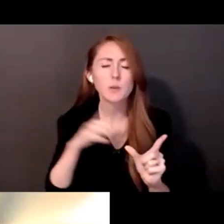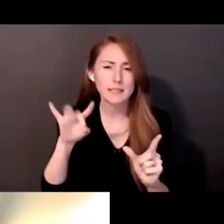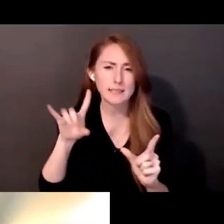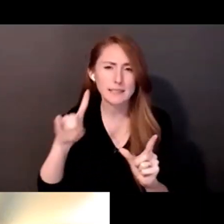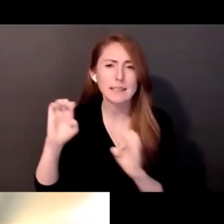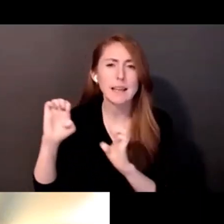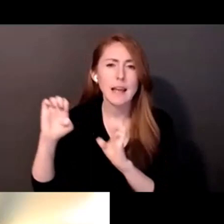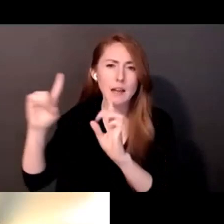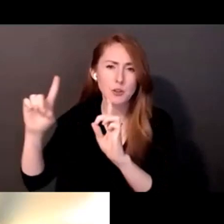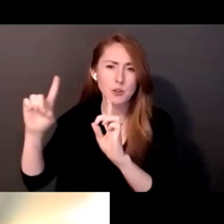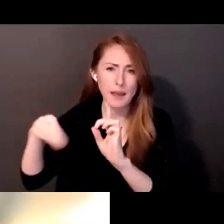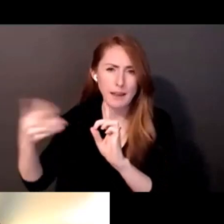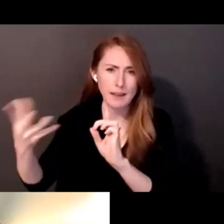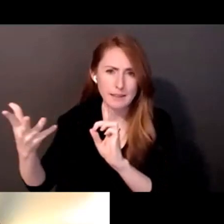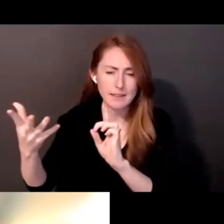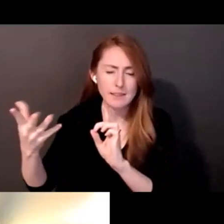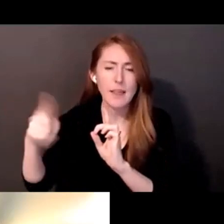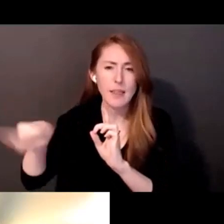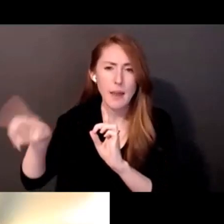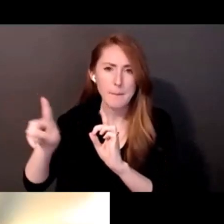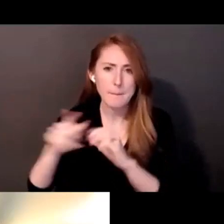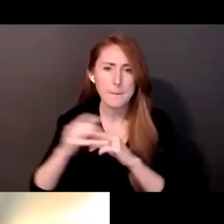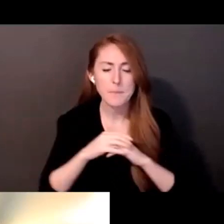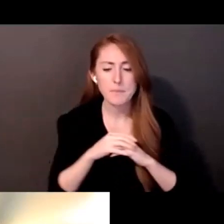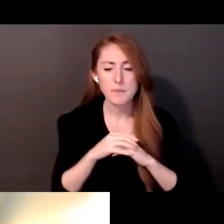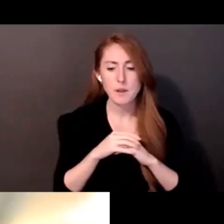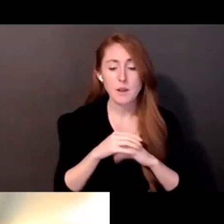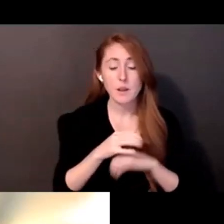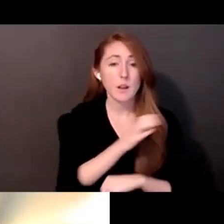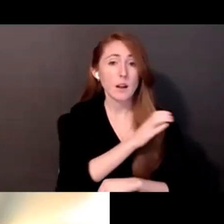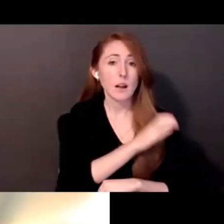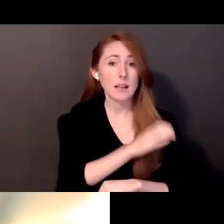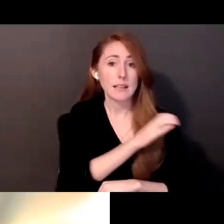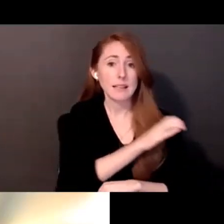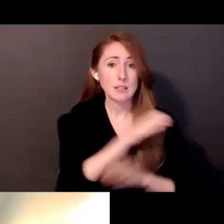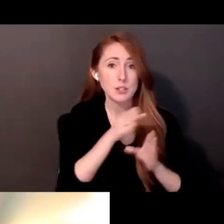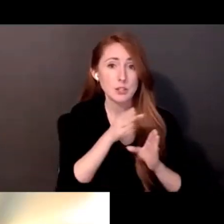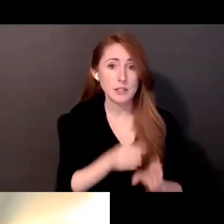In terms of clinicians and everything that were part of it